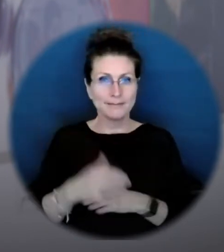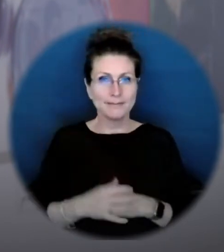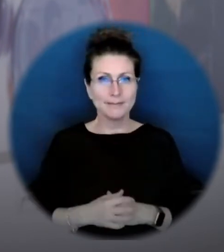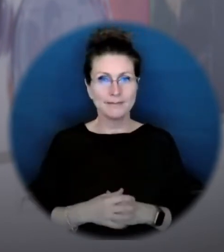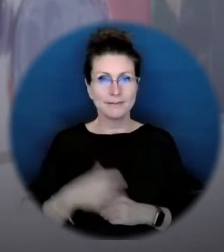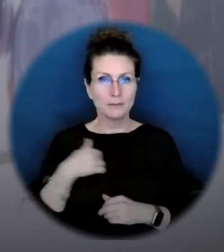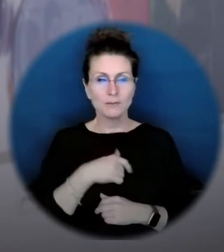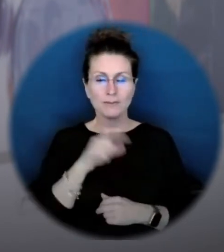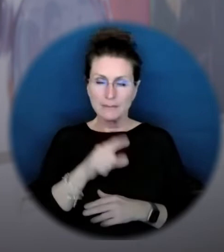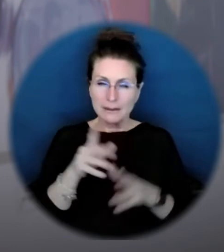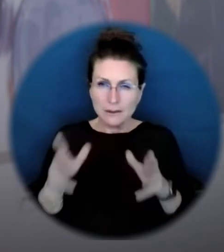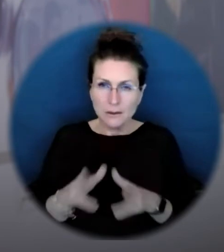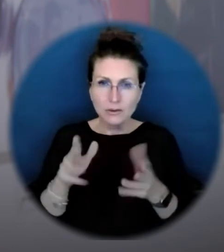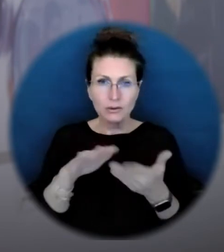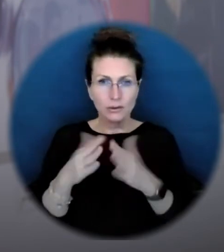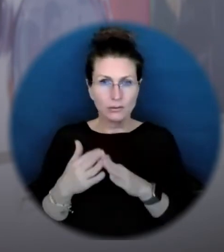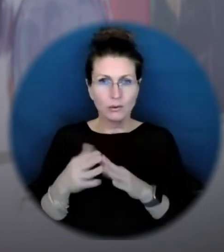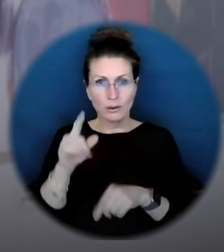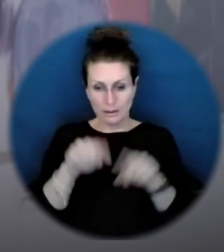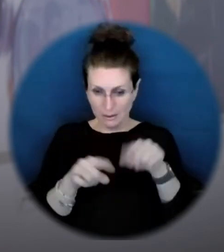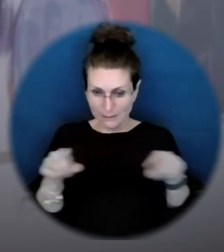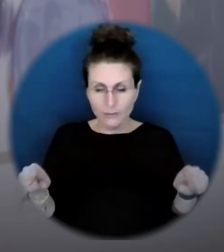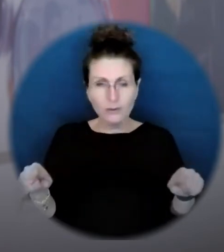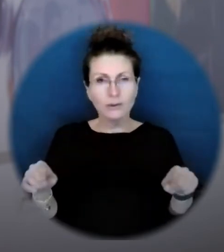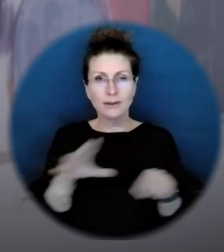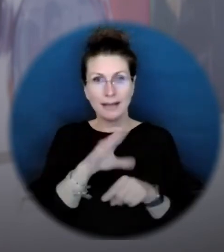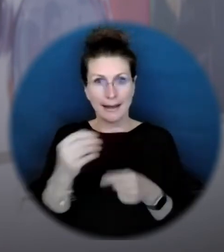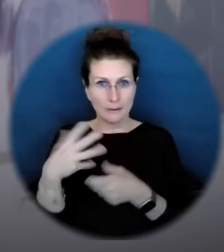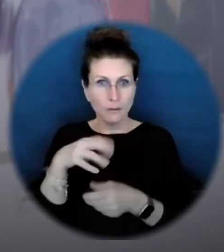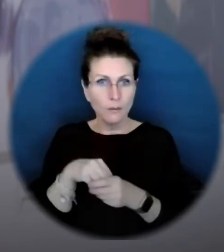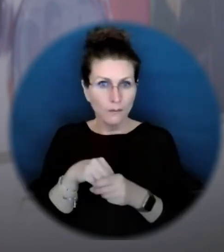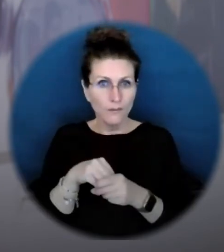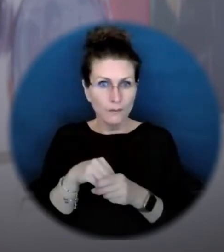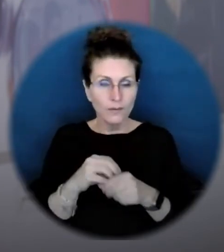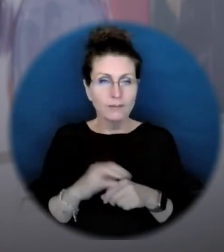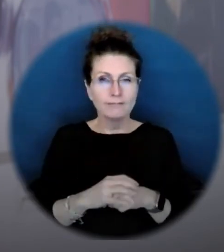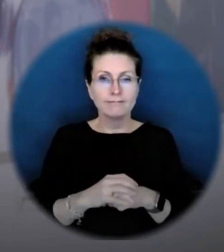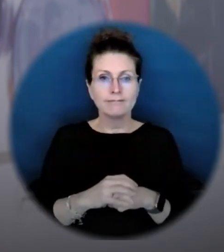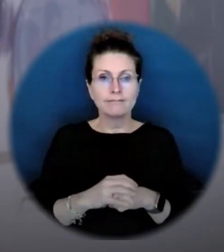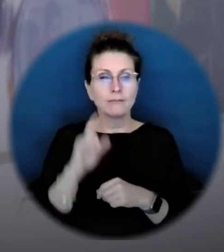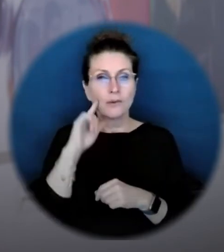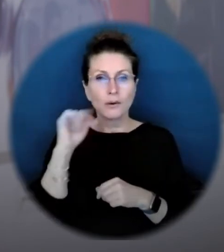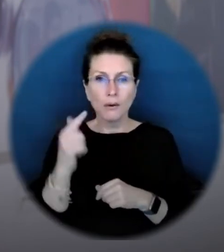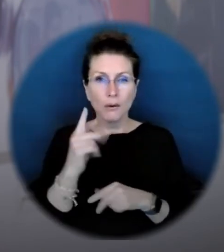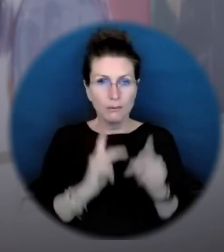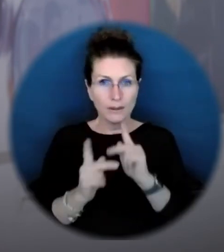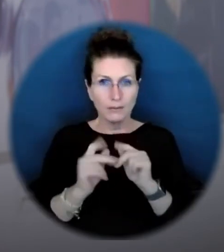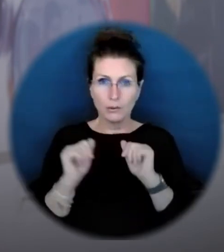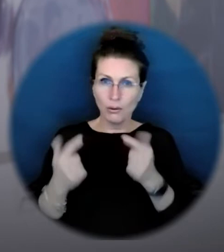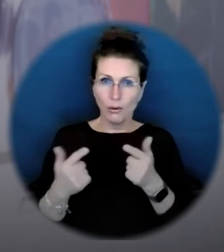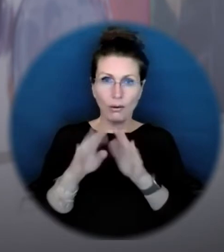We must foster a community that is diverse and inclusive so that people from all backgrounds